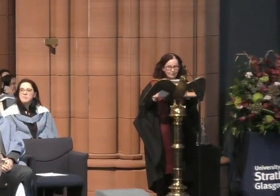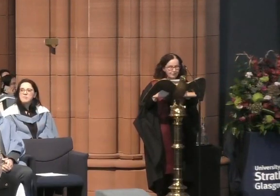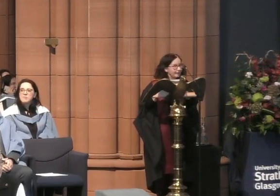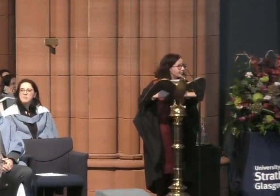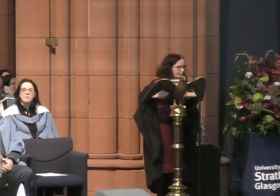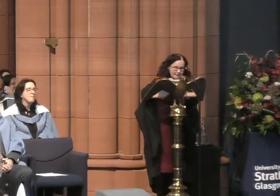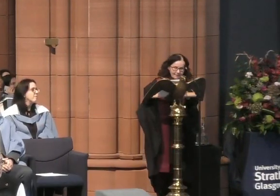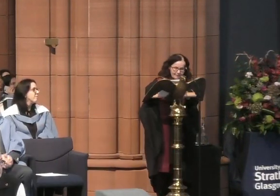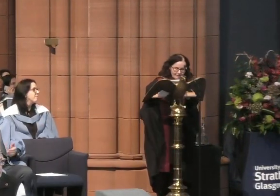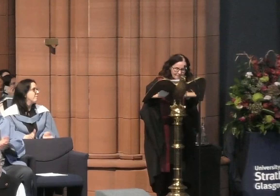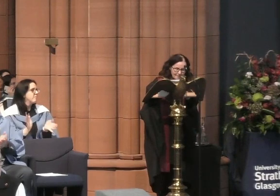Gillian Quinn.